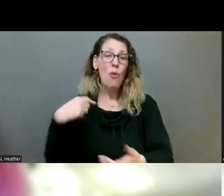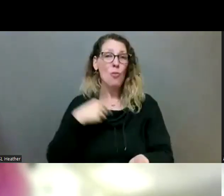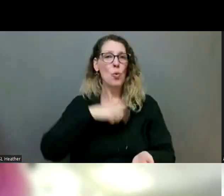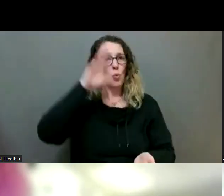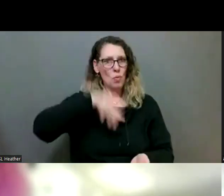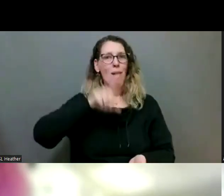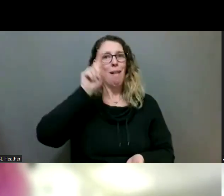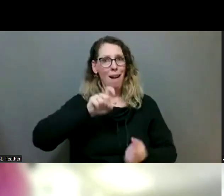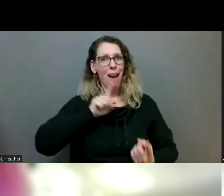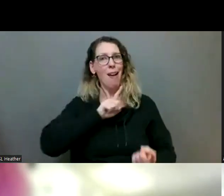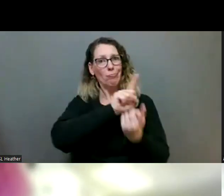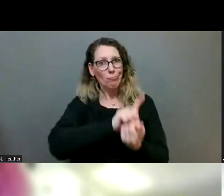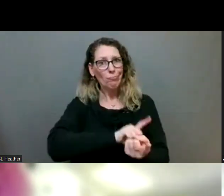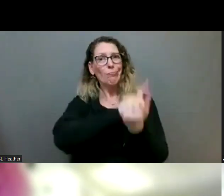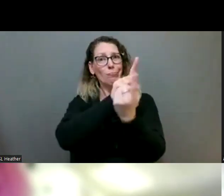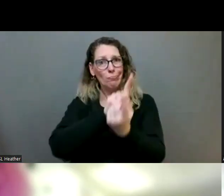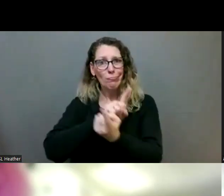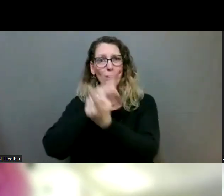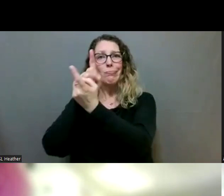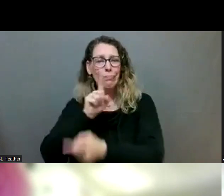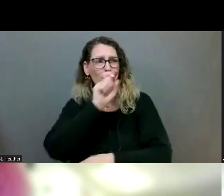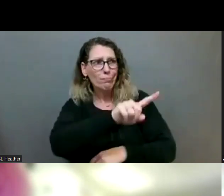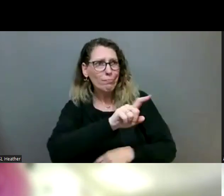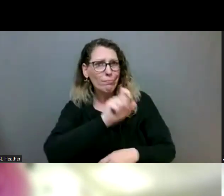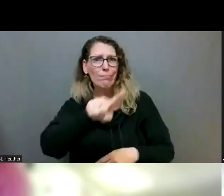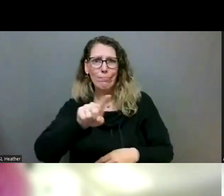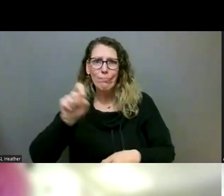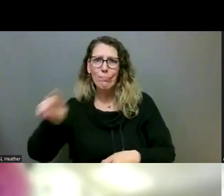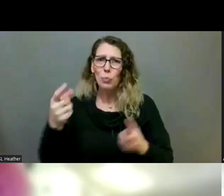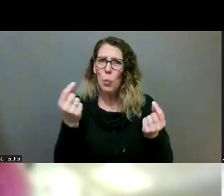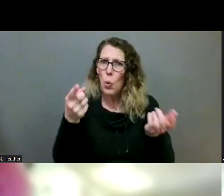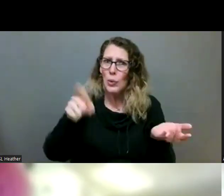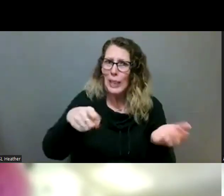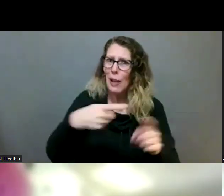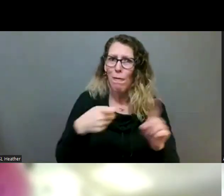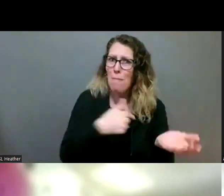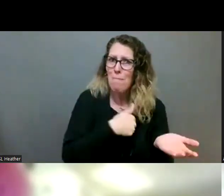scholars and asking them what they needed from us instead of assuming we knew what